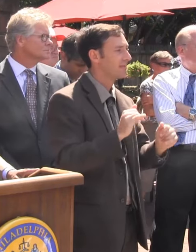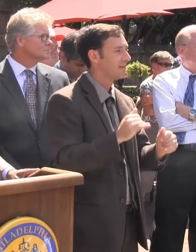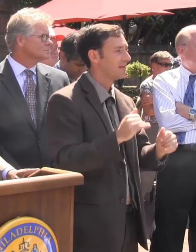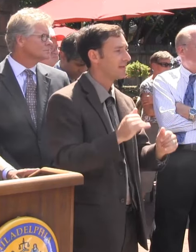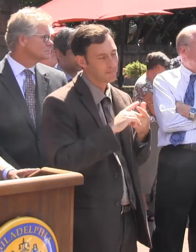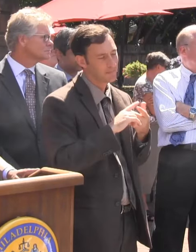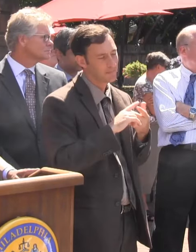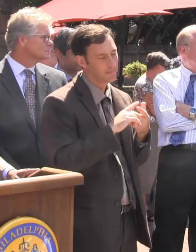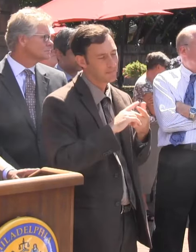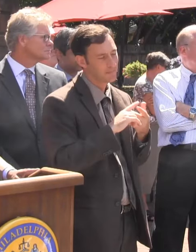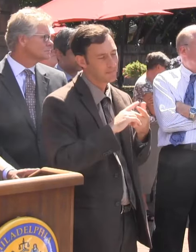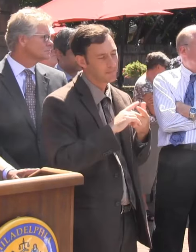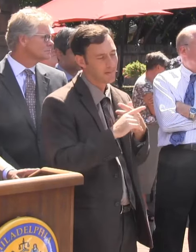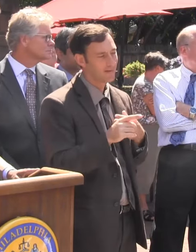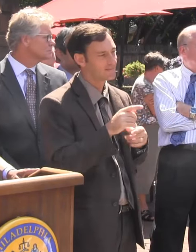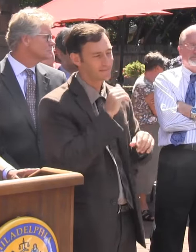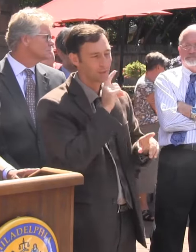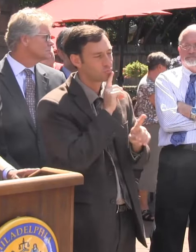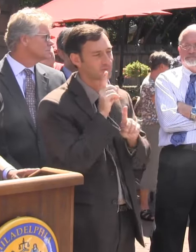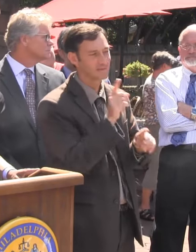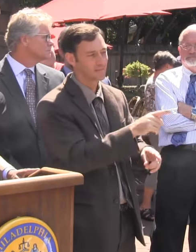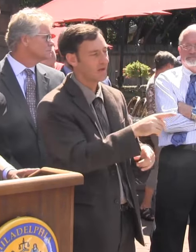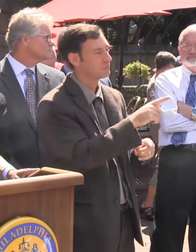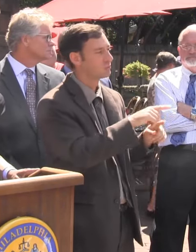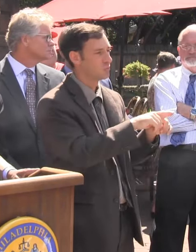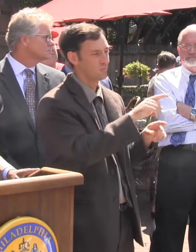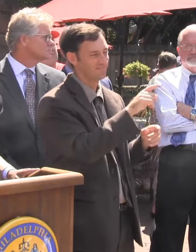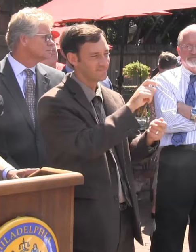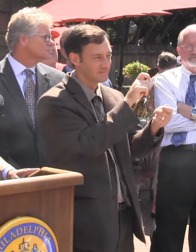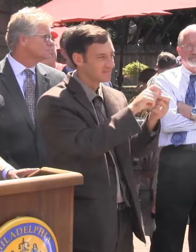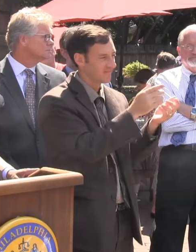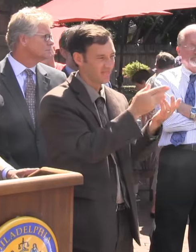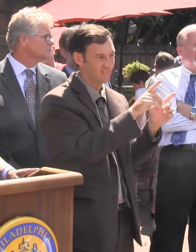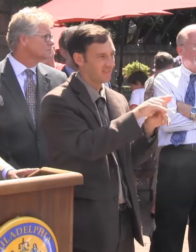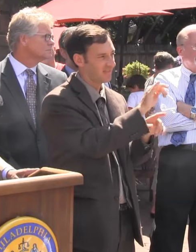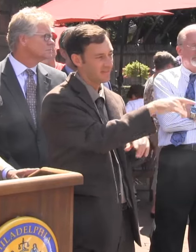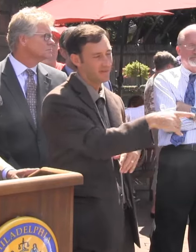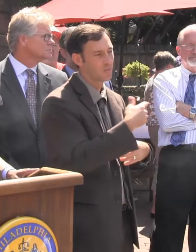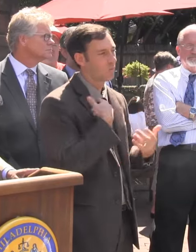this is not a response to anything in particular. I think we've moved through a lot of that